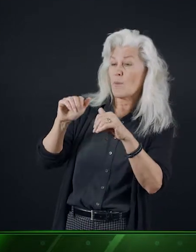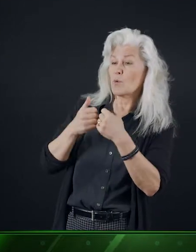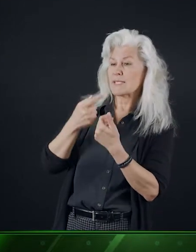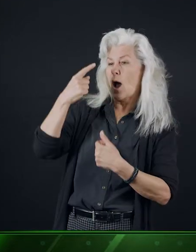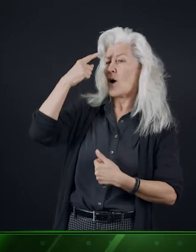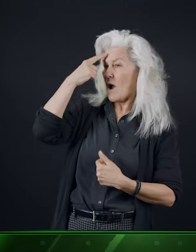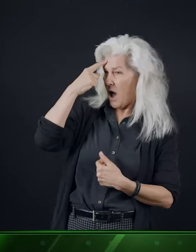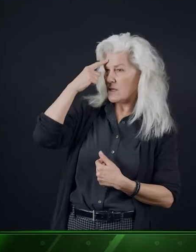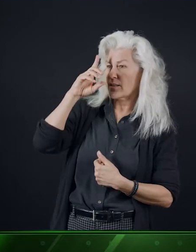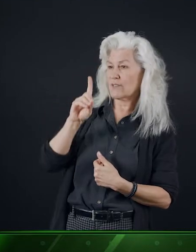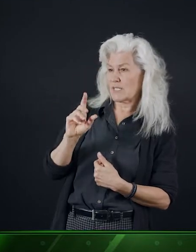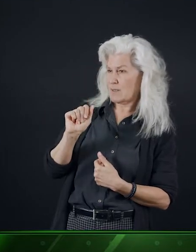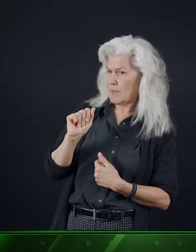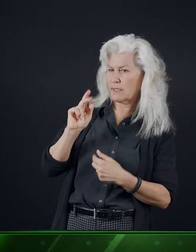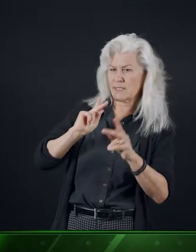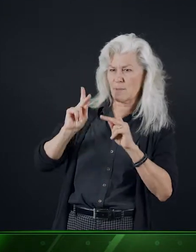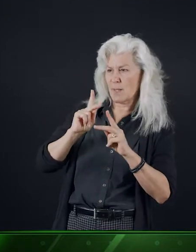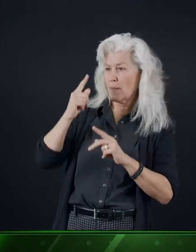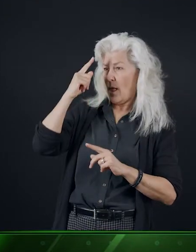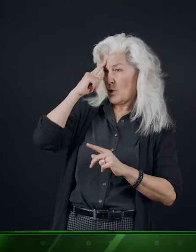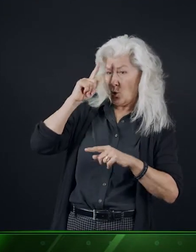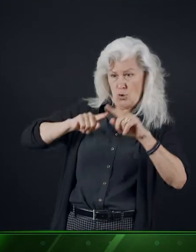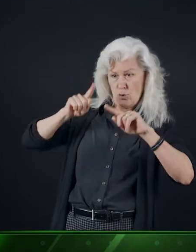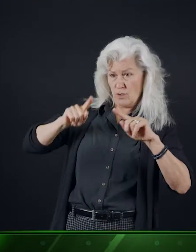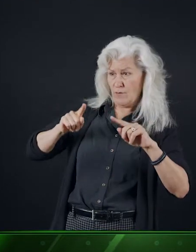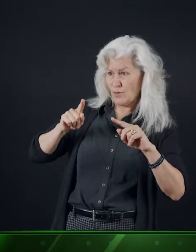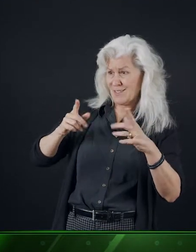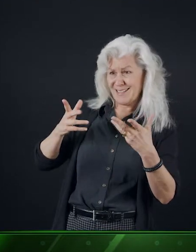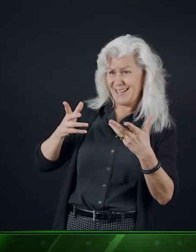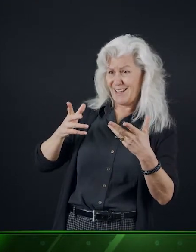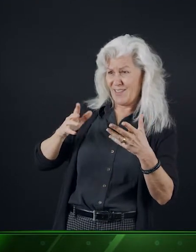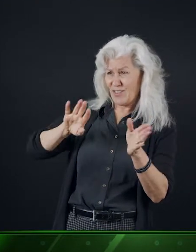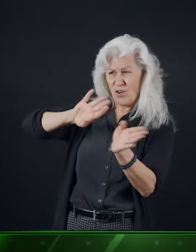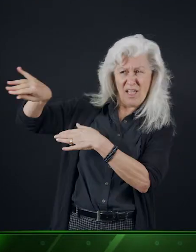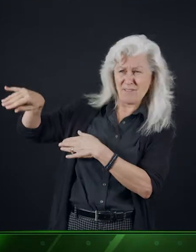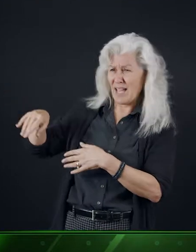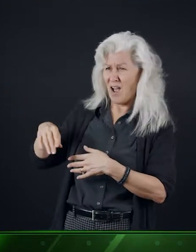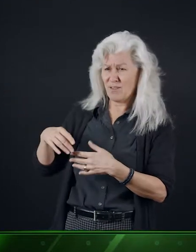and people on the neurodiversity spectrum are largely left out of recent advancements in accessibility.